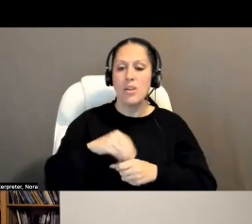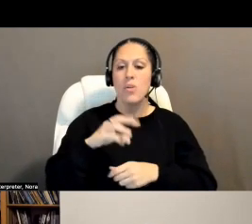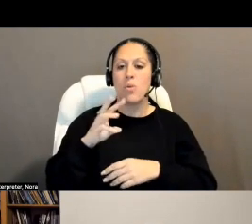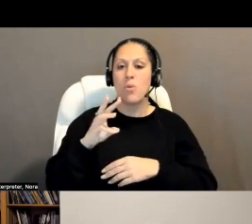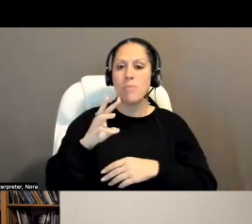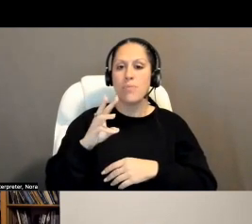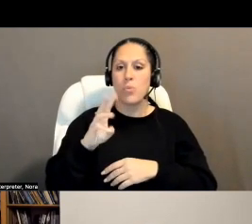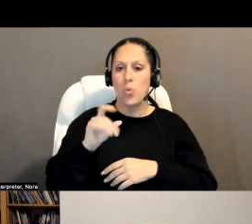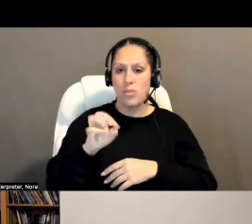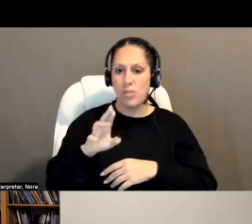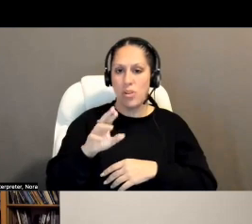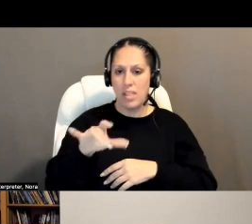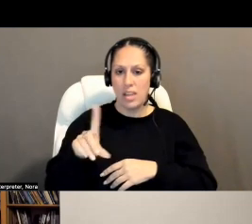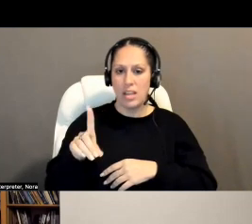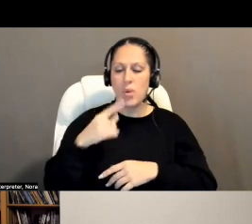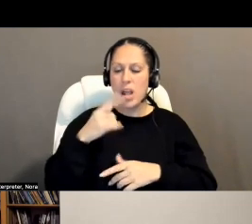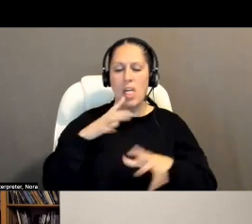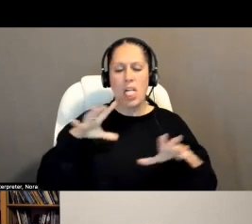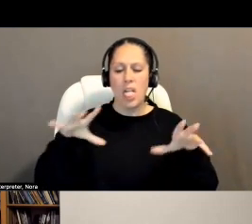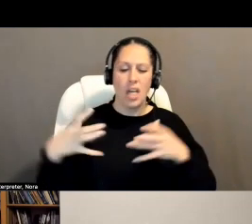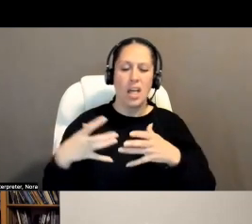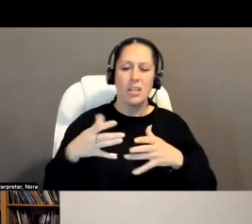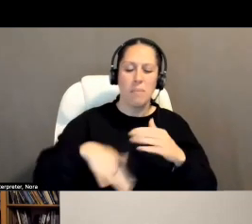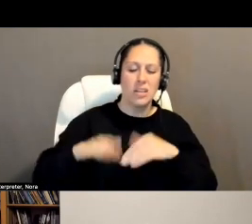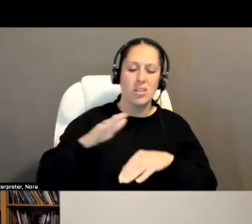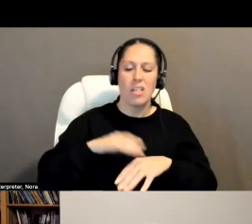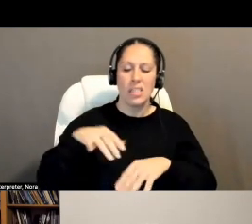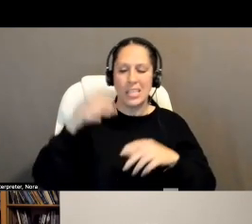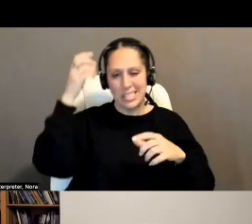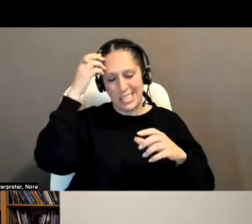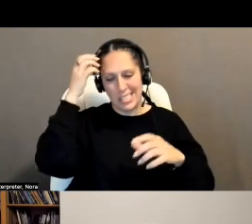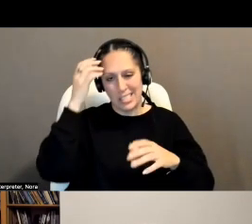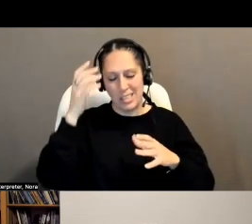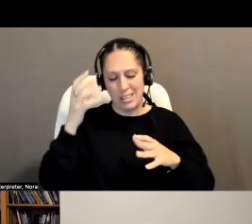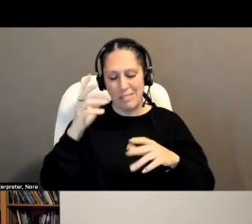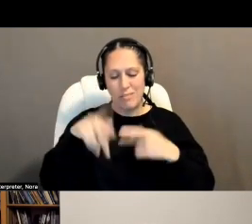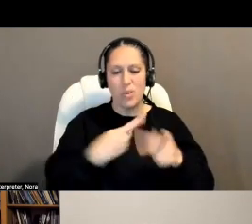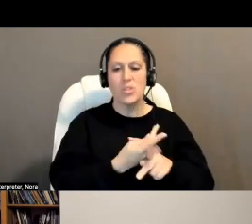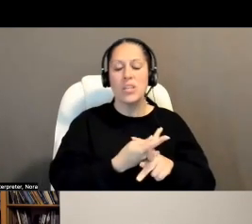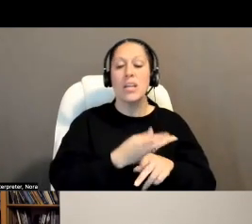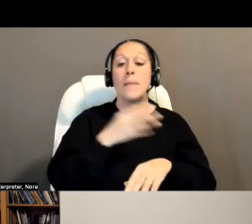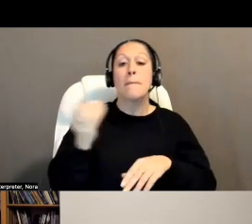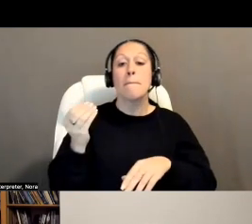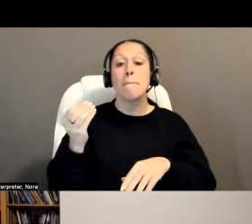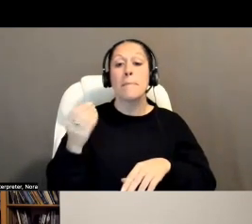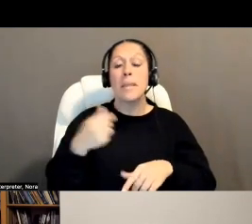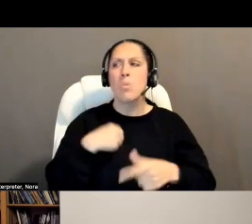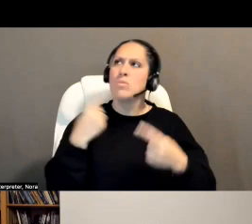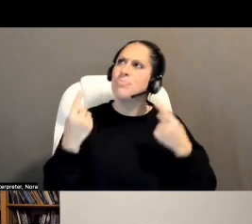it was, you know, based on the the Disney version. Um, and I was thinking: Well, okay